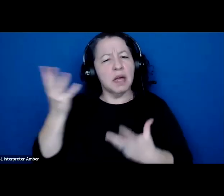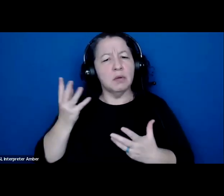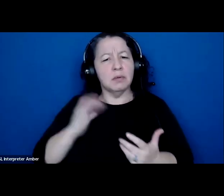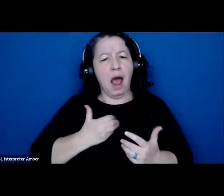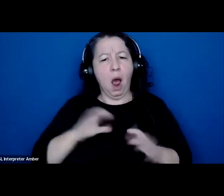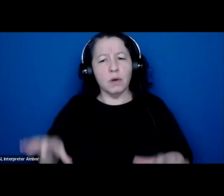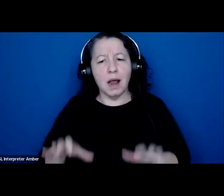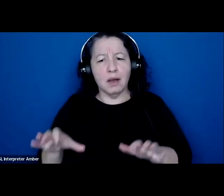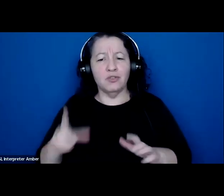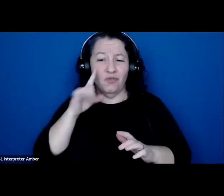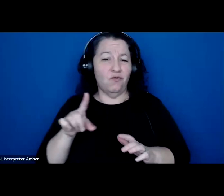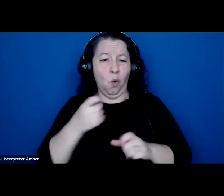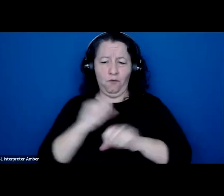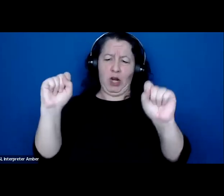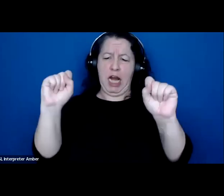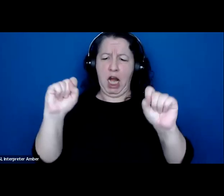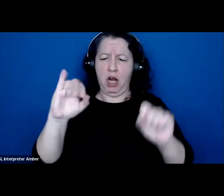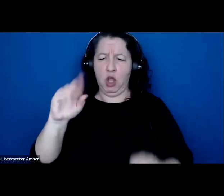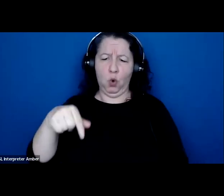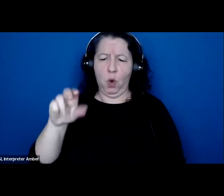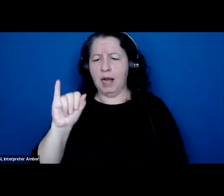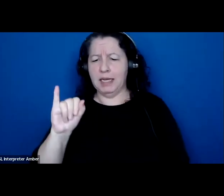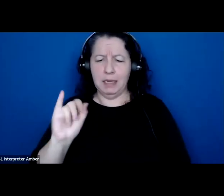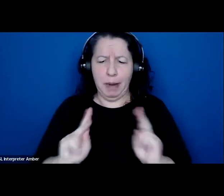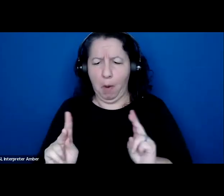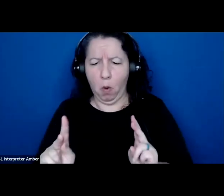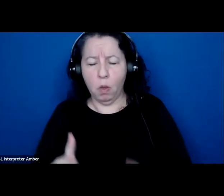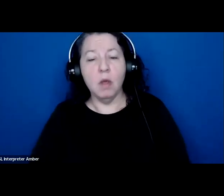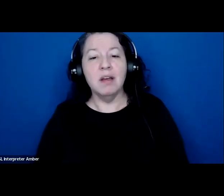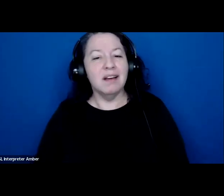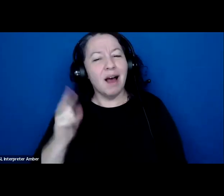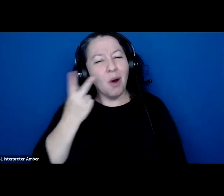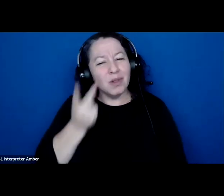the Iraqi people from tyranny. But all I saw was the enormous human, social,